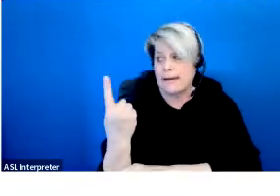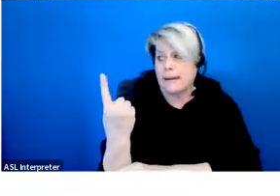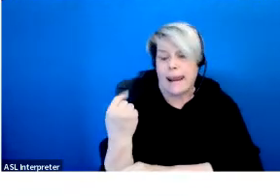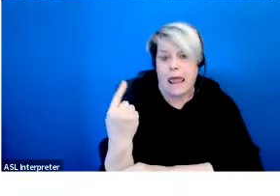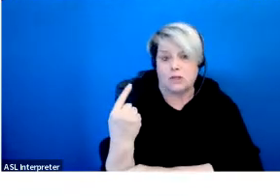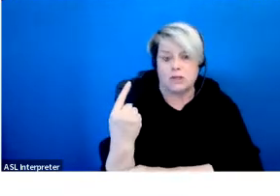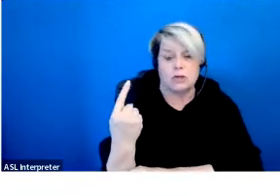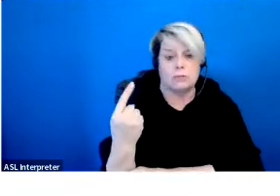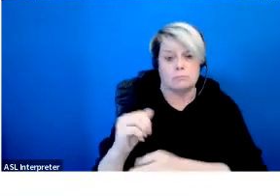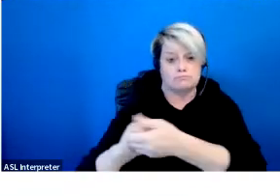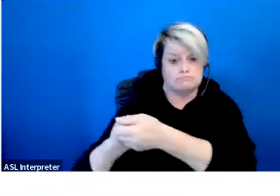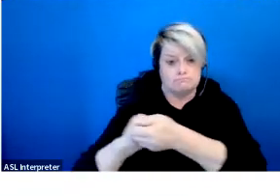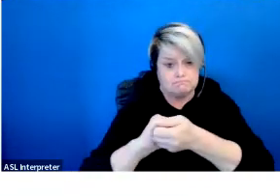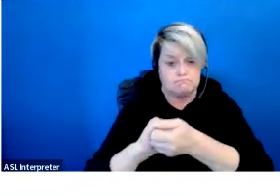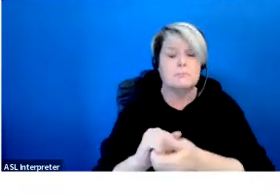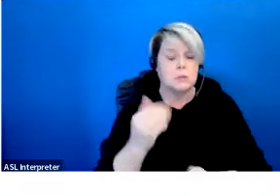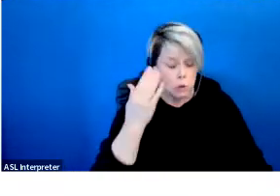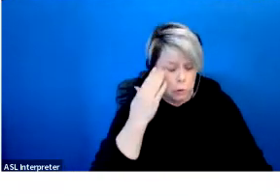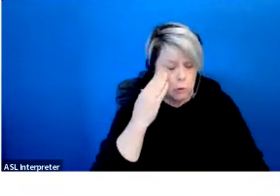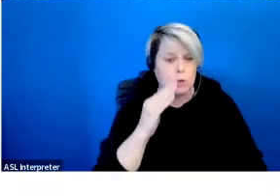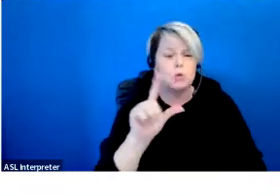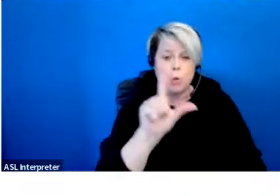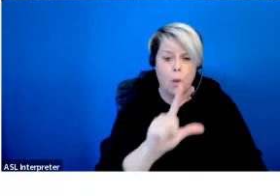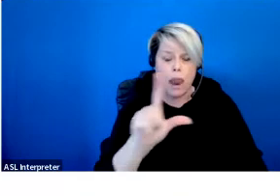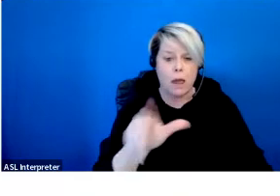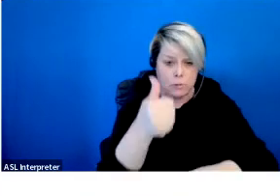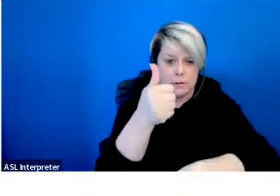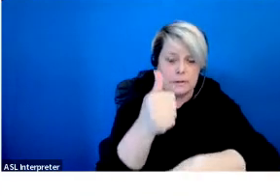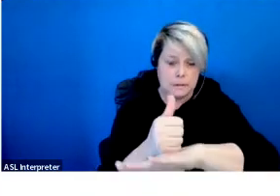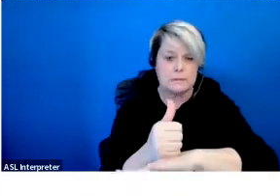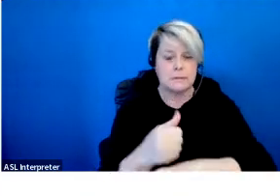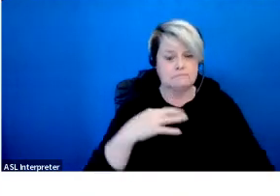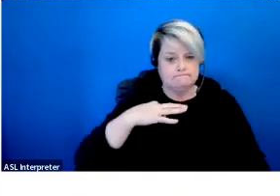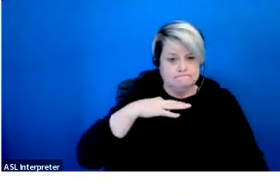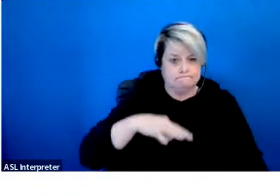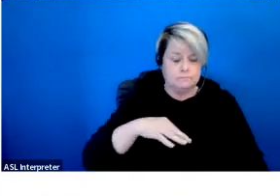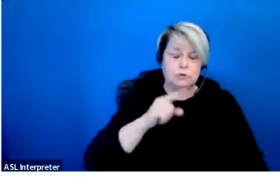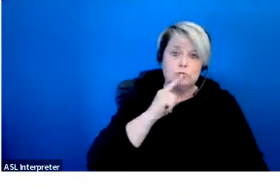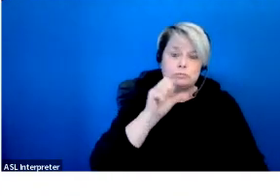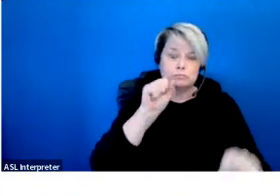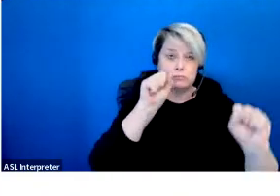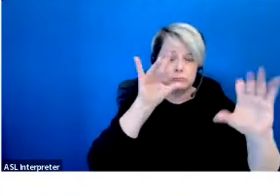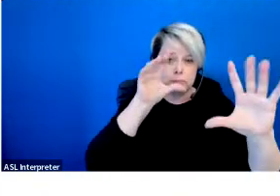inspired to bring it to you by working with the USDA on a number of different grands and our summit this